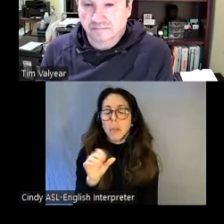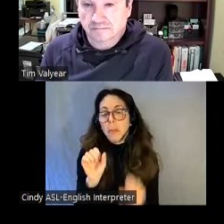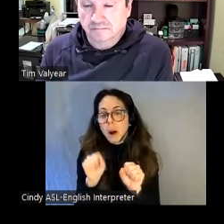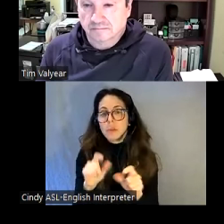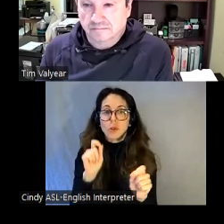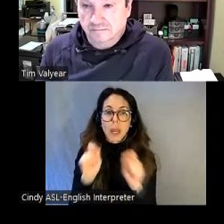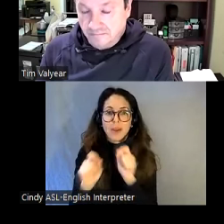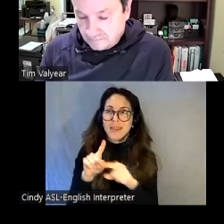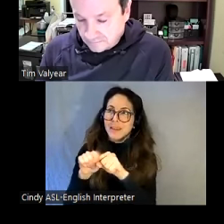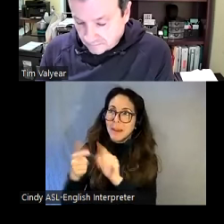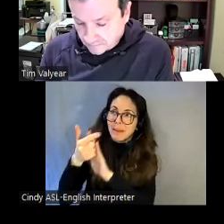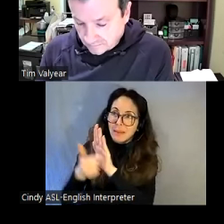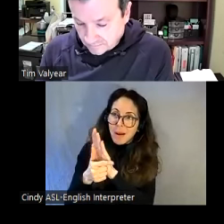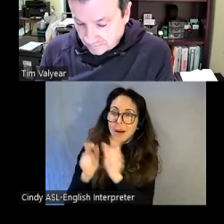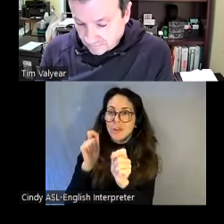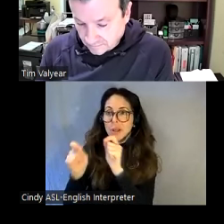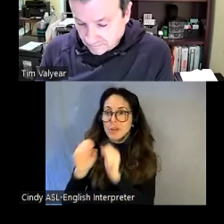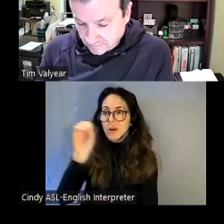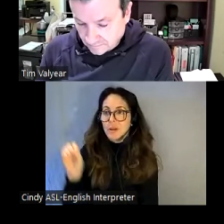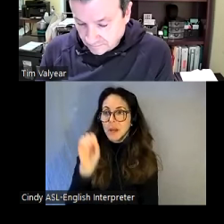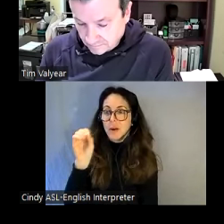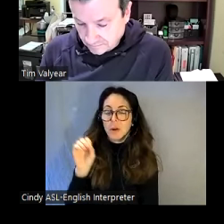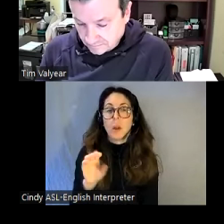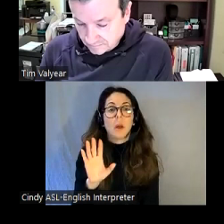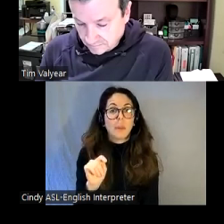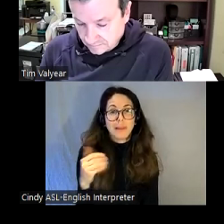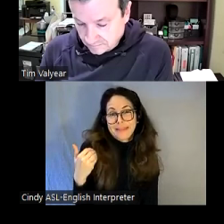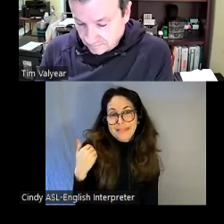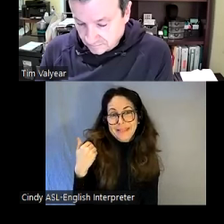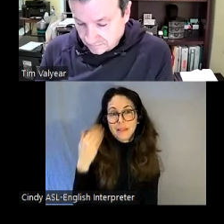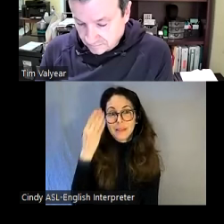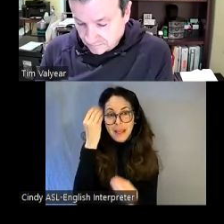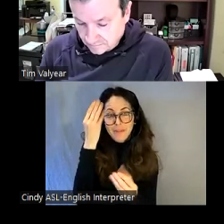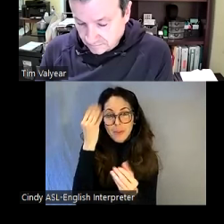The information given is subject to change depending on